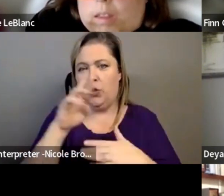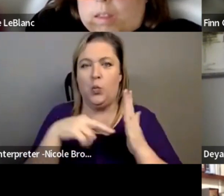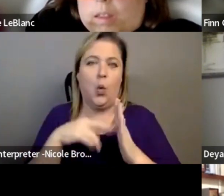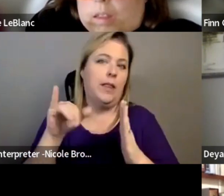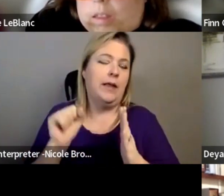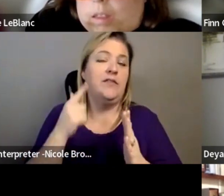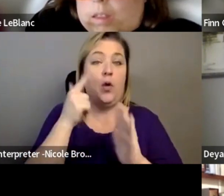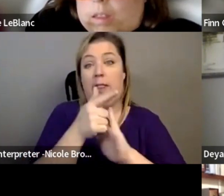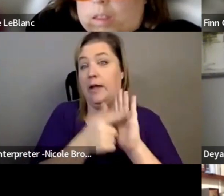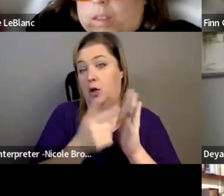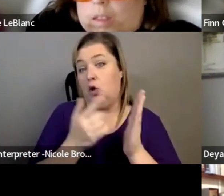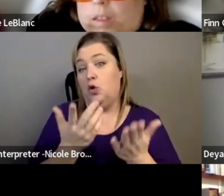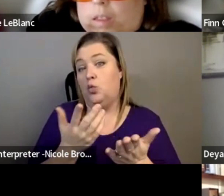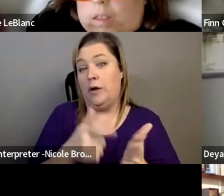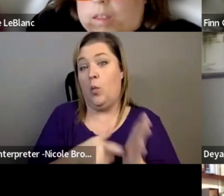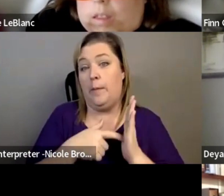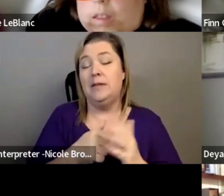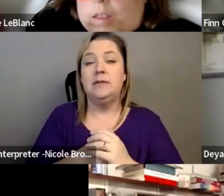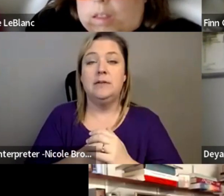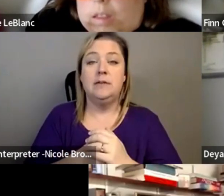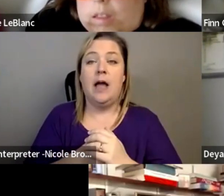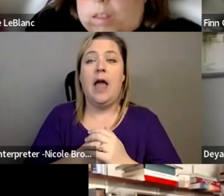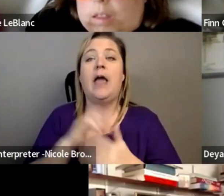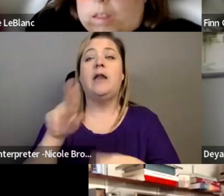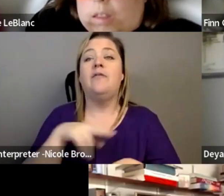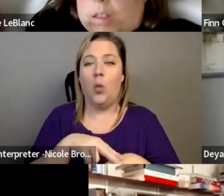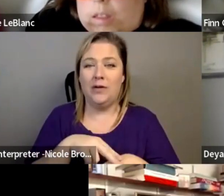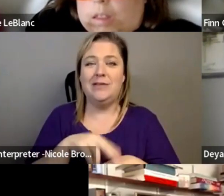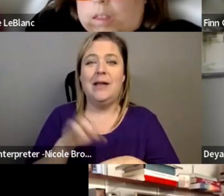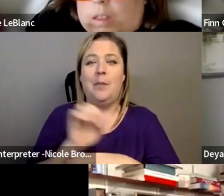requirements. And then for of course, employees and those who